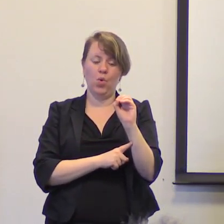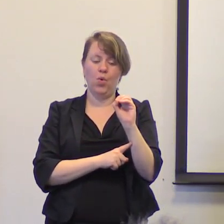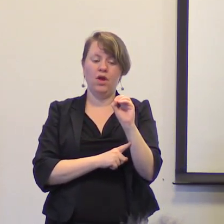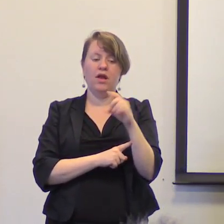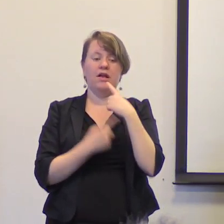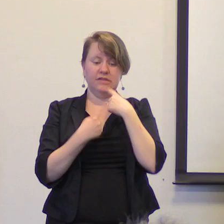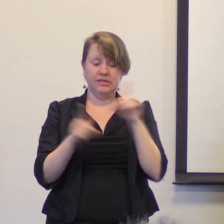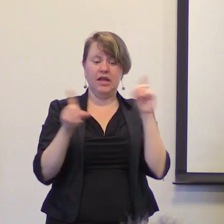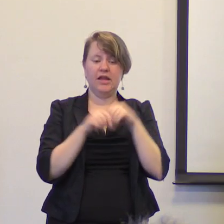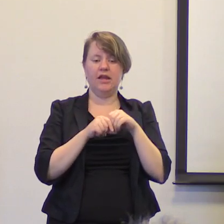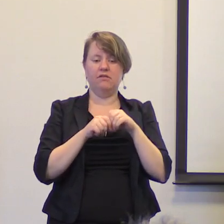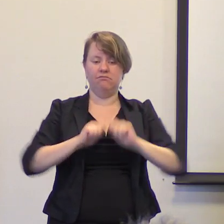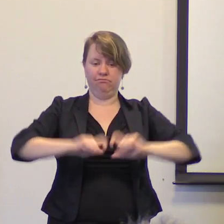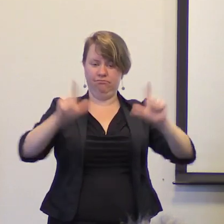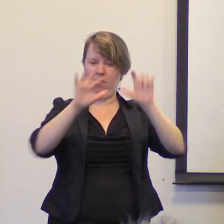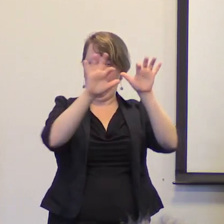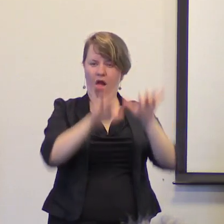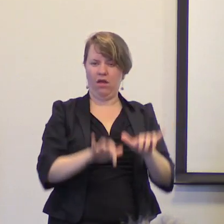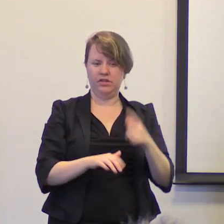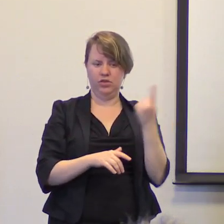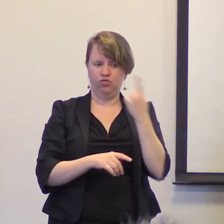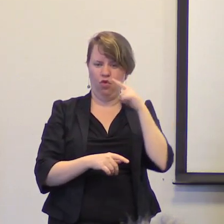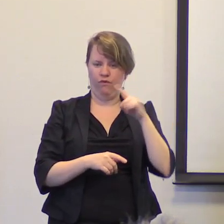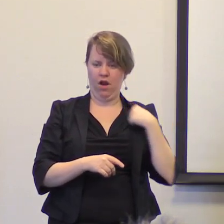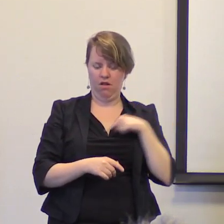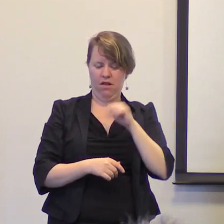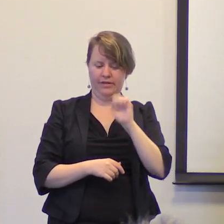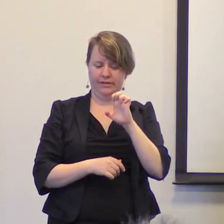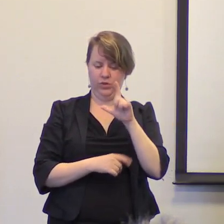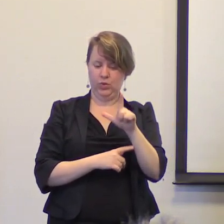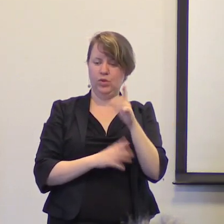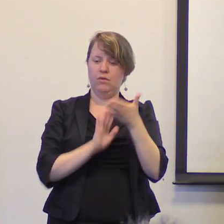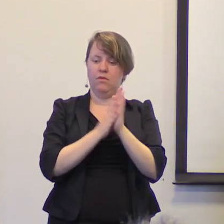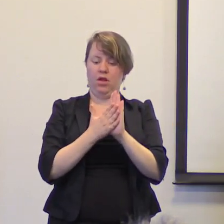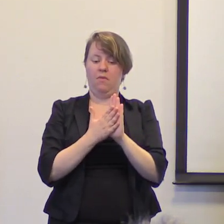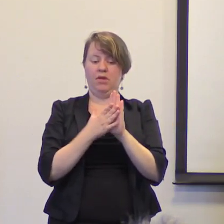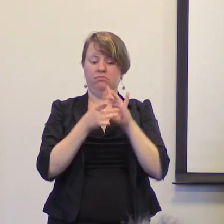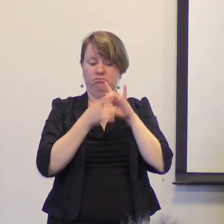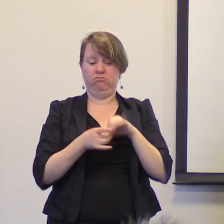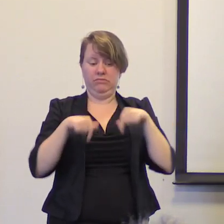blog post that he wrote for the ACLU on occasion of becoming a plaintiff in this lawsuit ... He